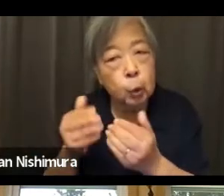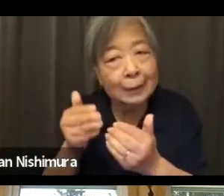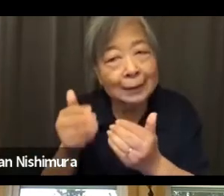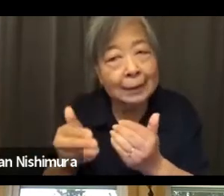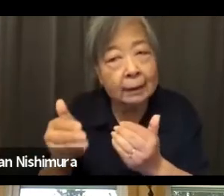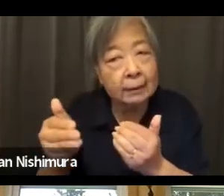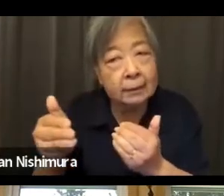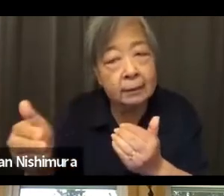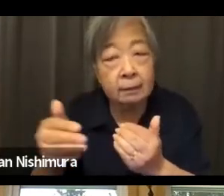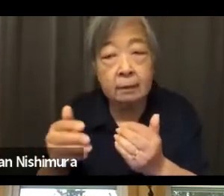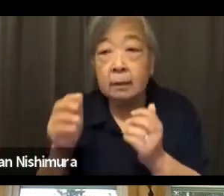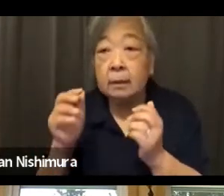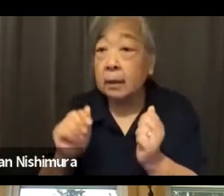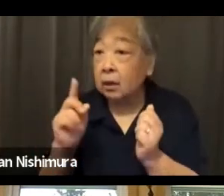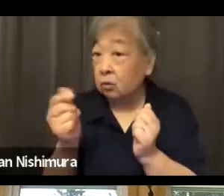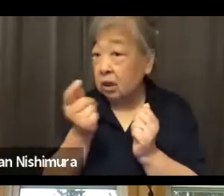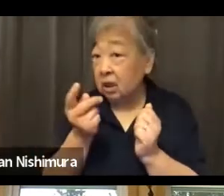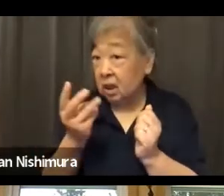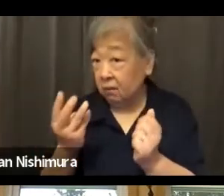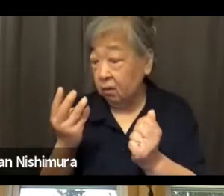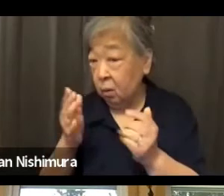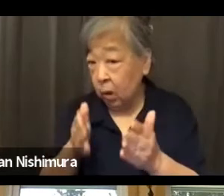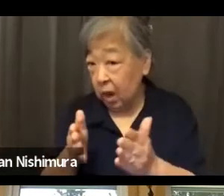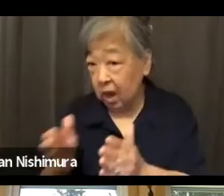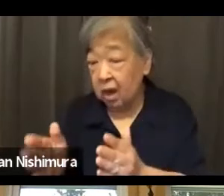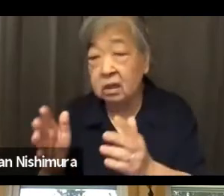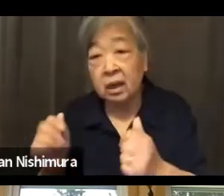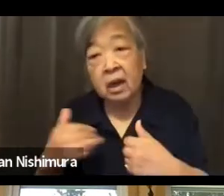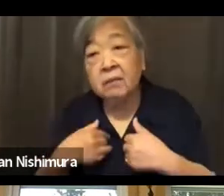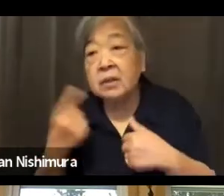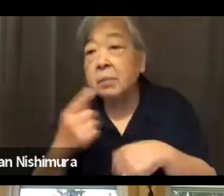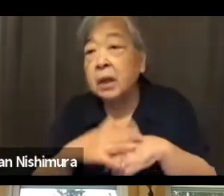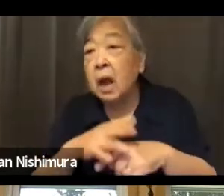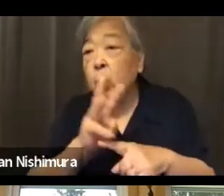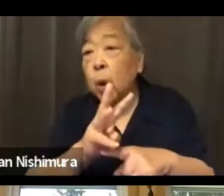You can have something on your website that documents the next steps after application.